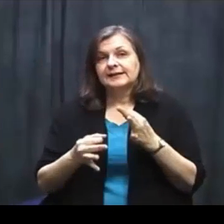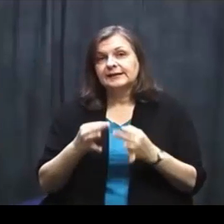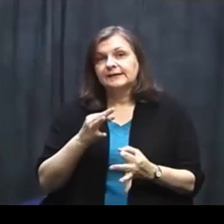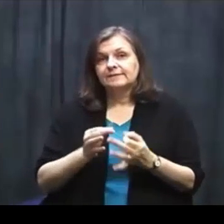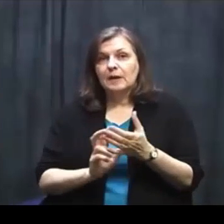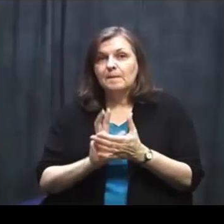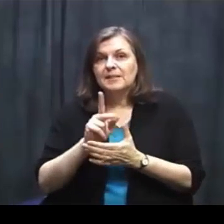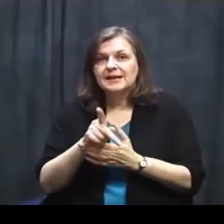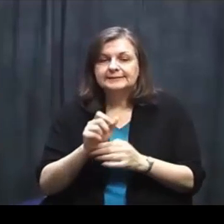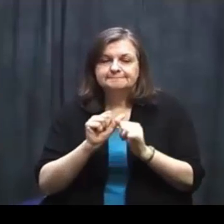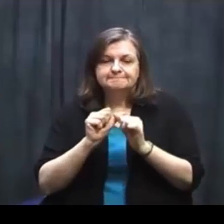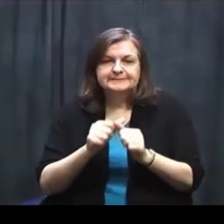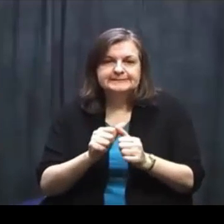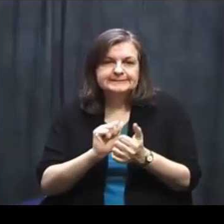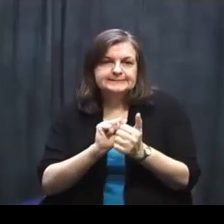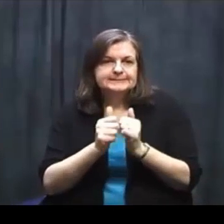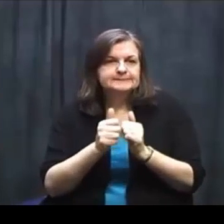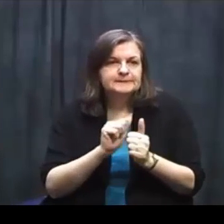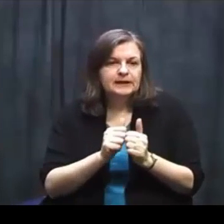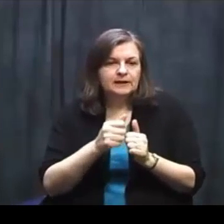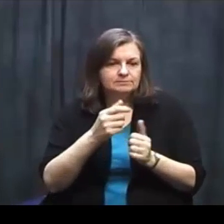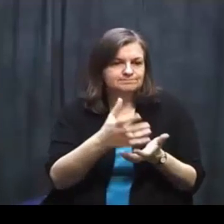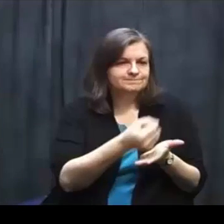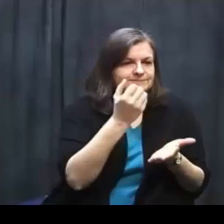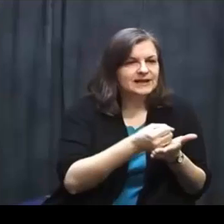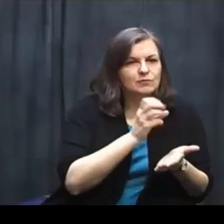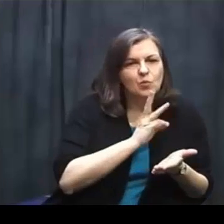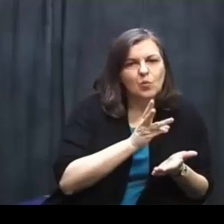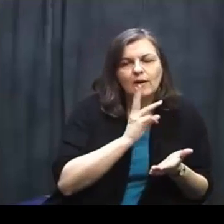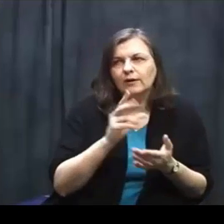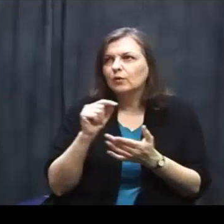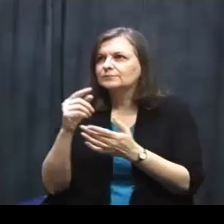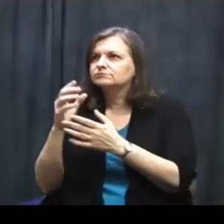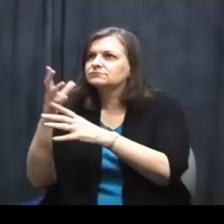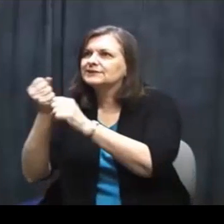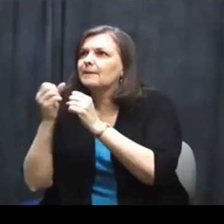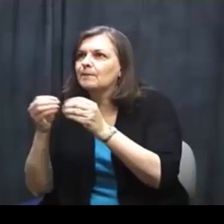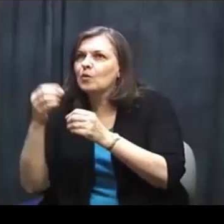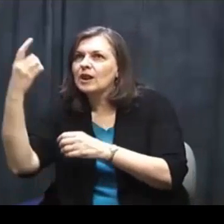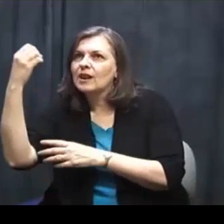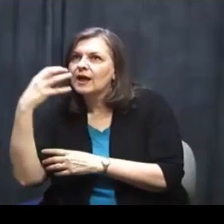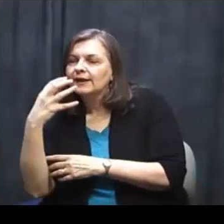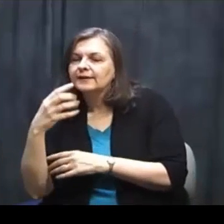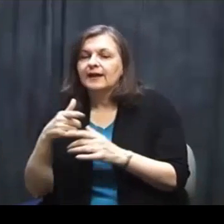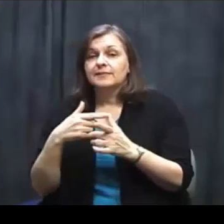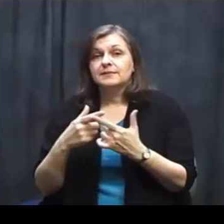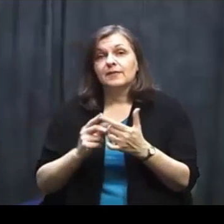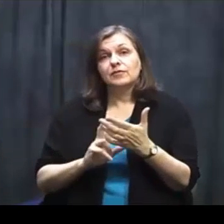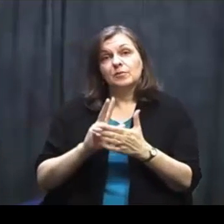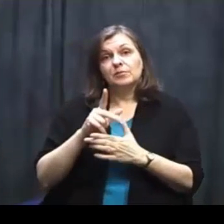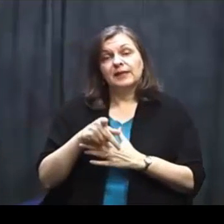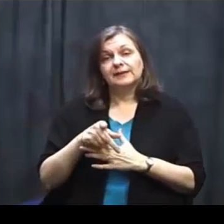so if plants are constantly competing for water and sunshine they may have modifications that will help them